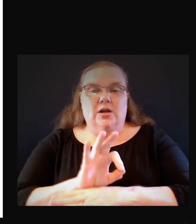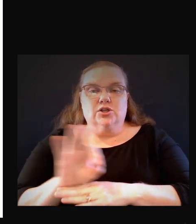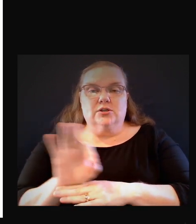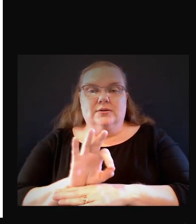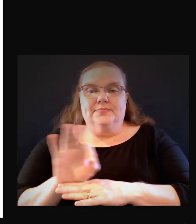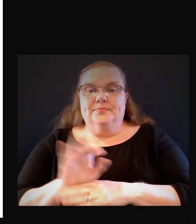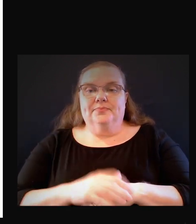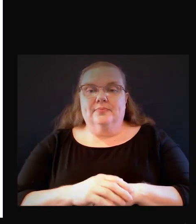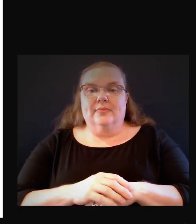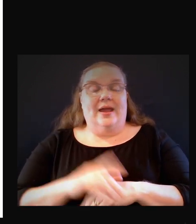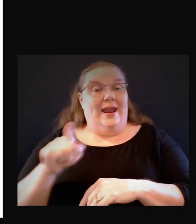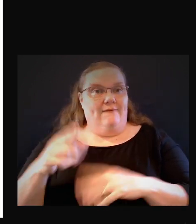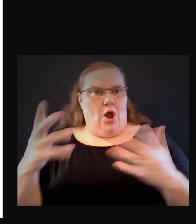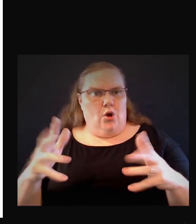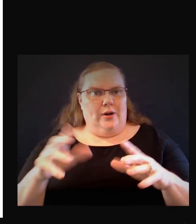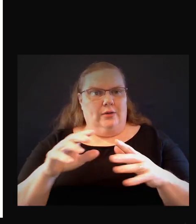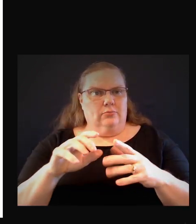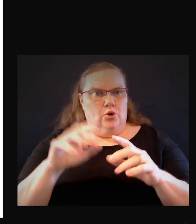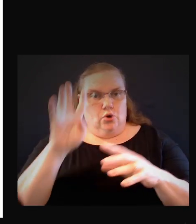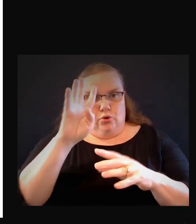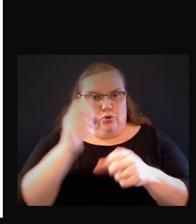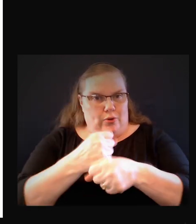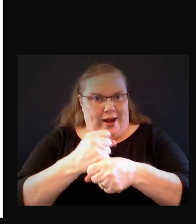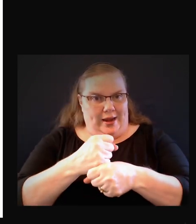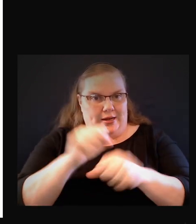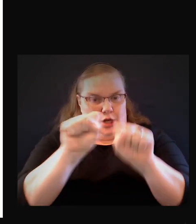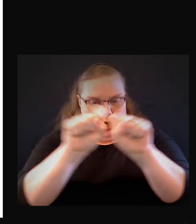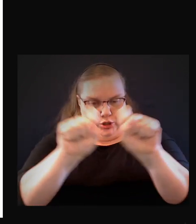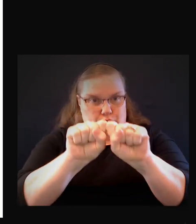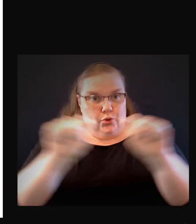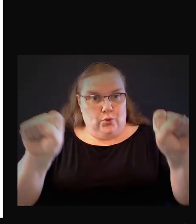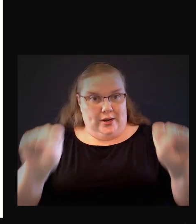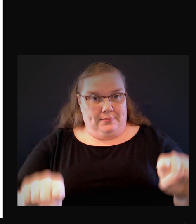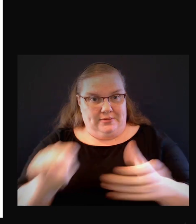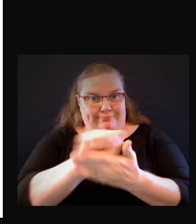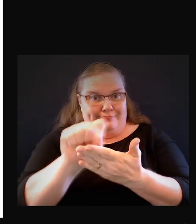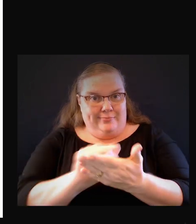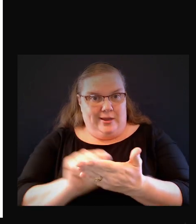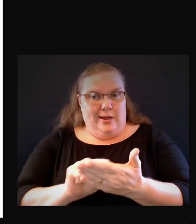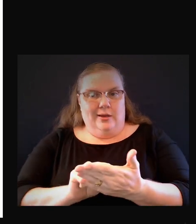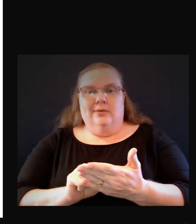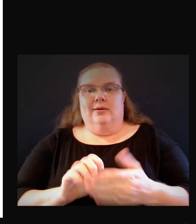So any time that a player falls into this segment, that script will execute and they will be privy